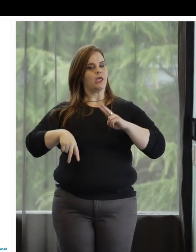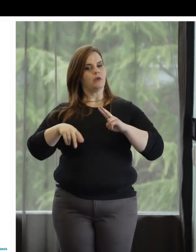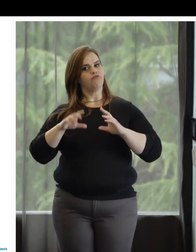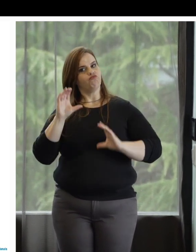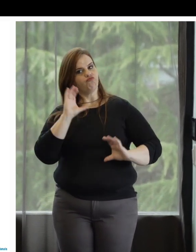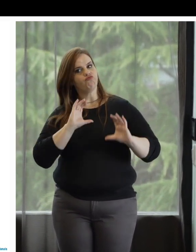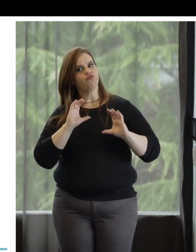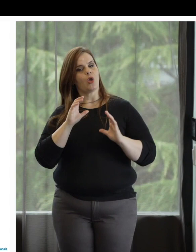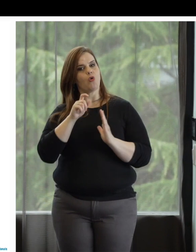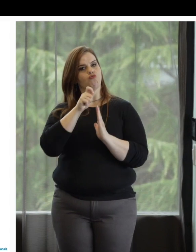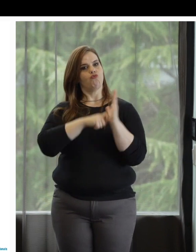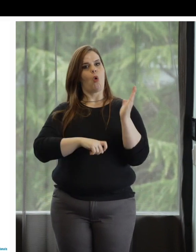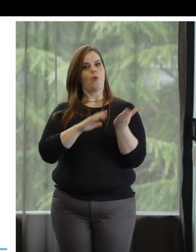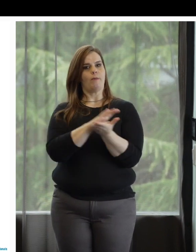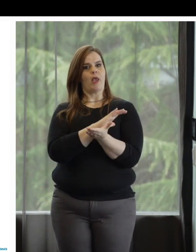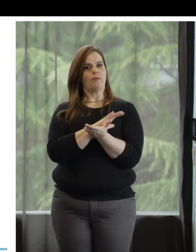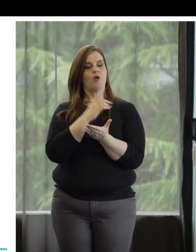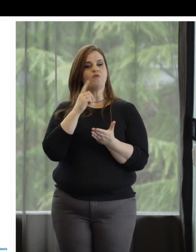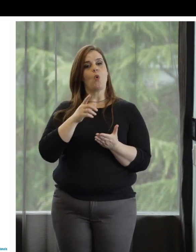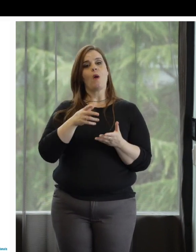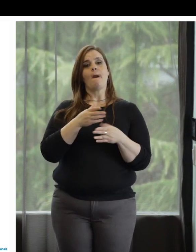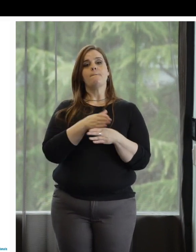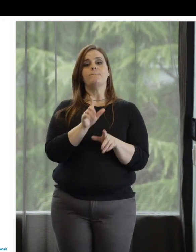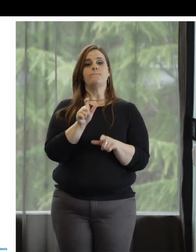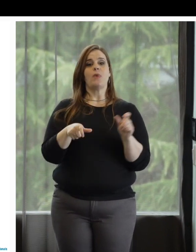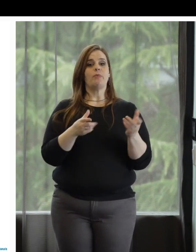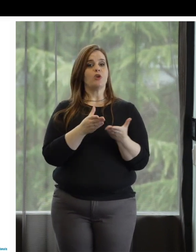wrote paper on public right of way models attributes and